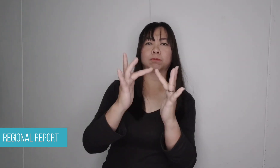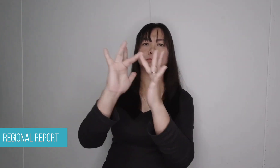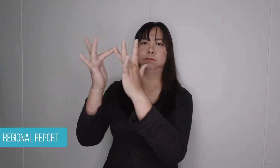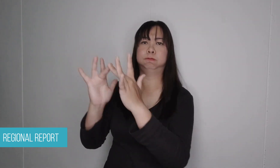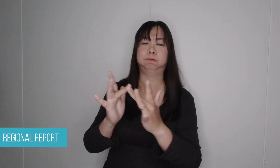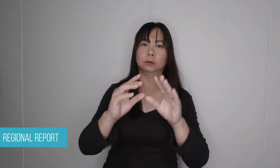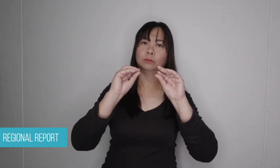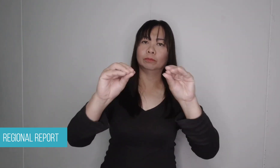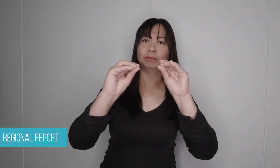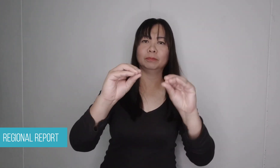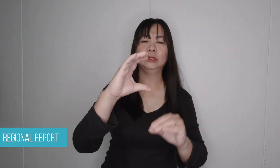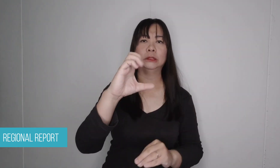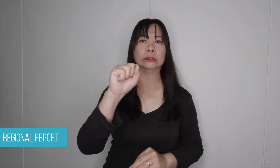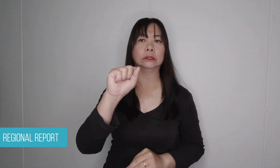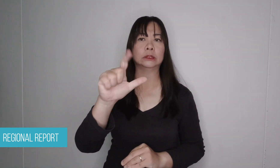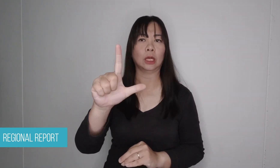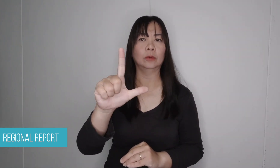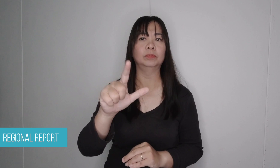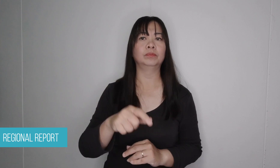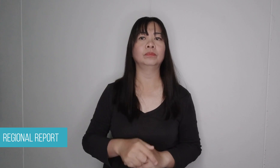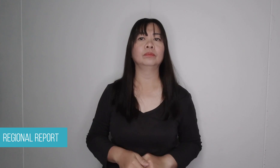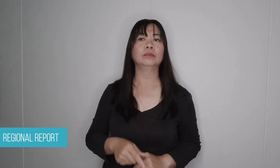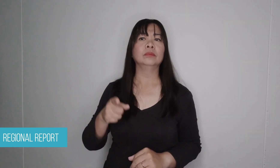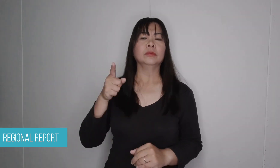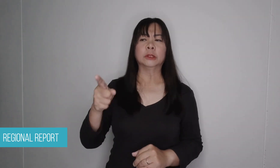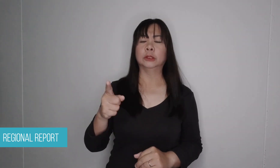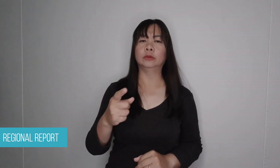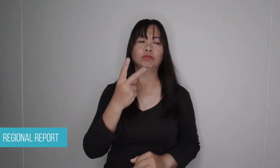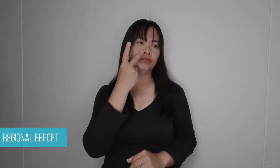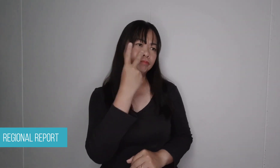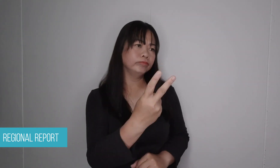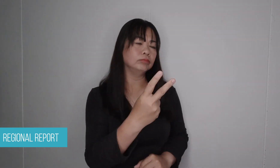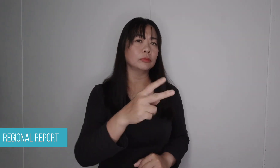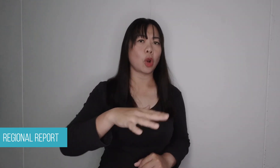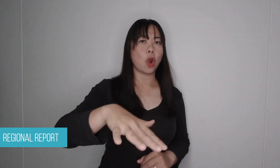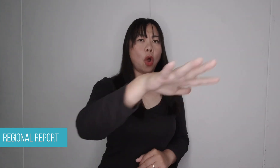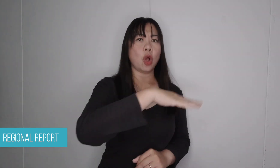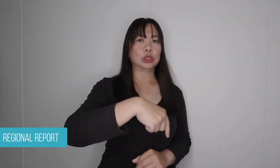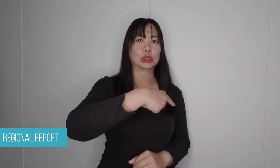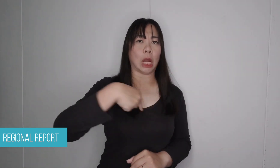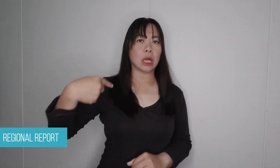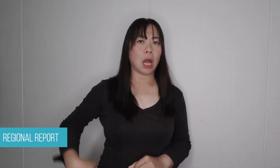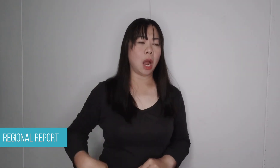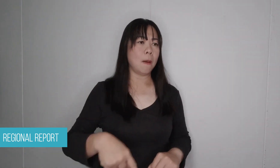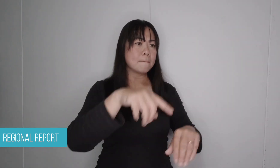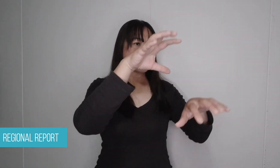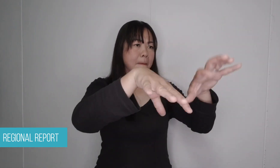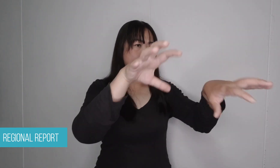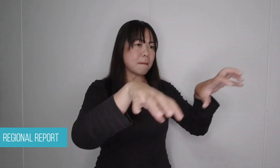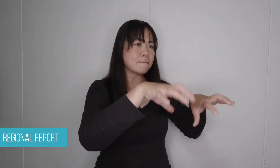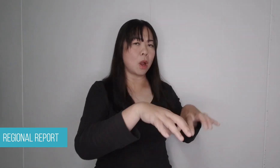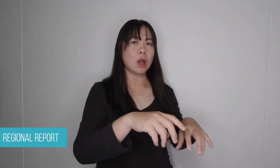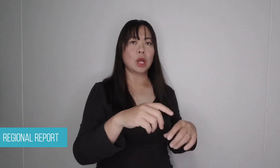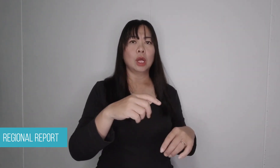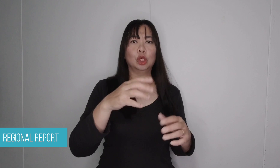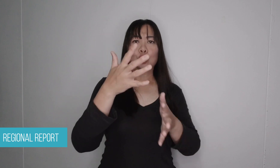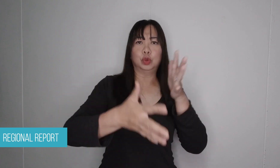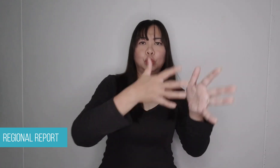She developed courses for teaching CSL. She said that even though